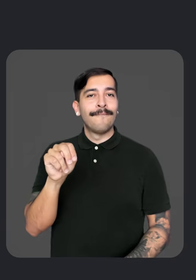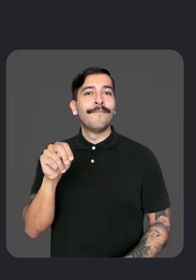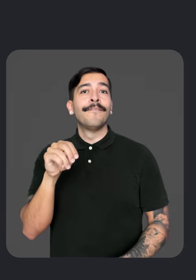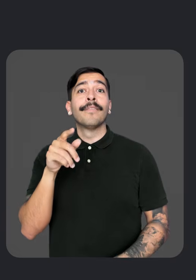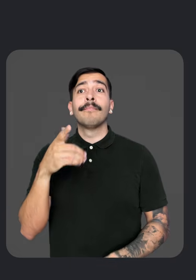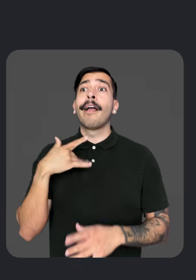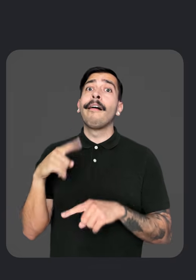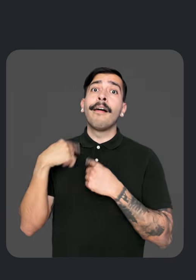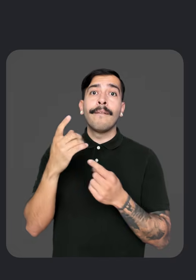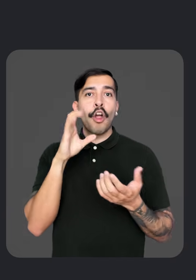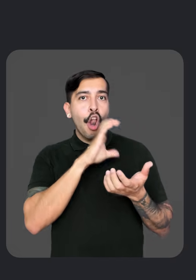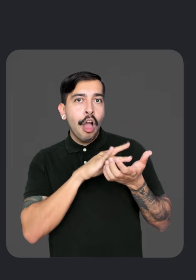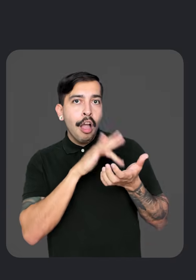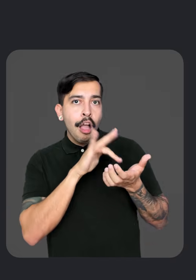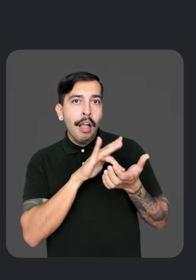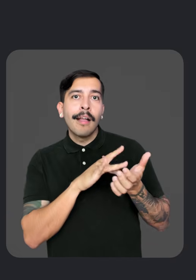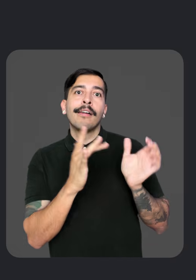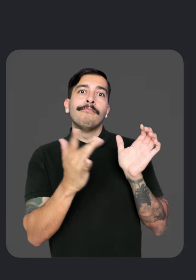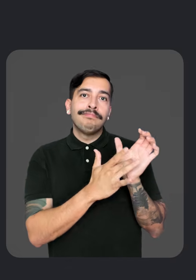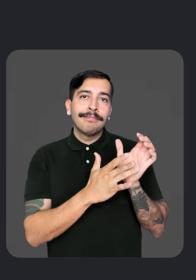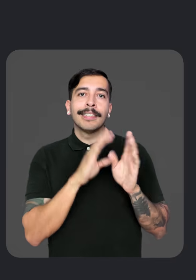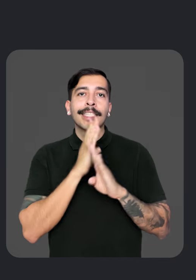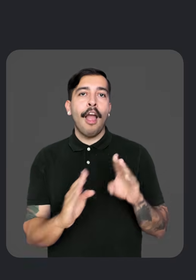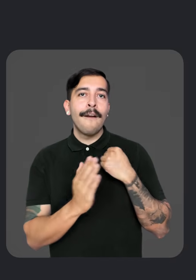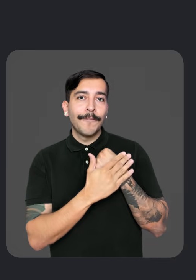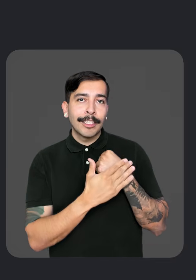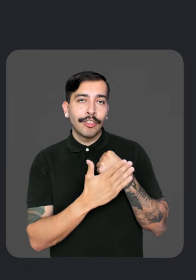Before, users had to find and tap the silent notification